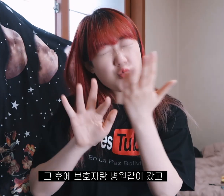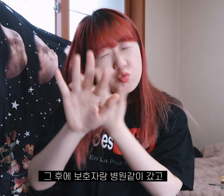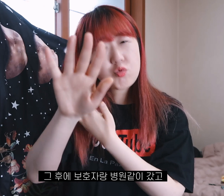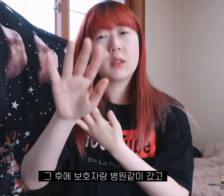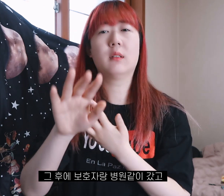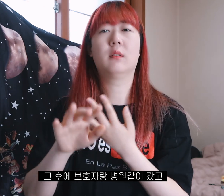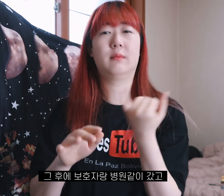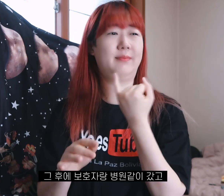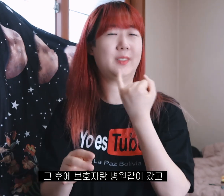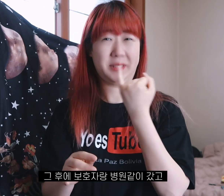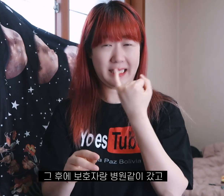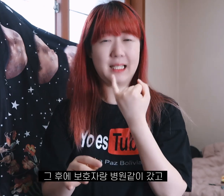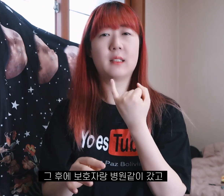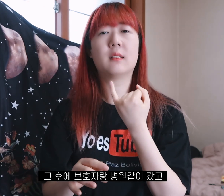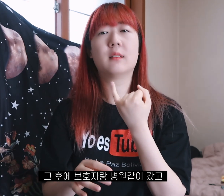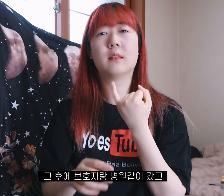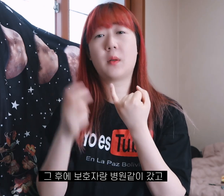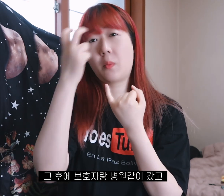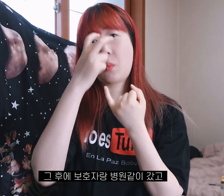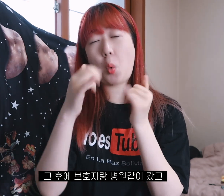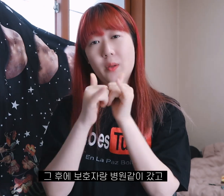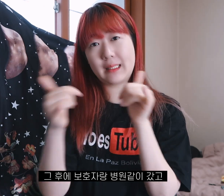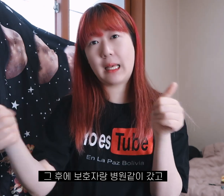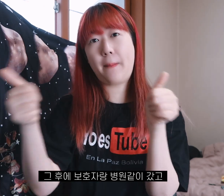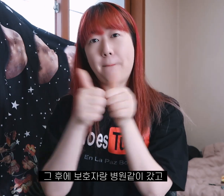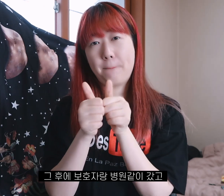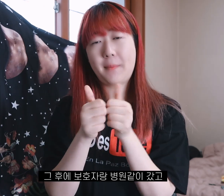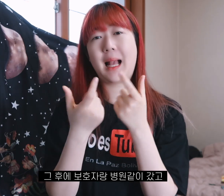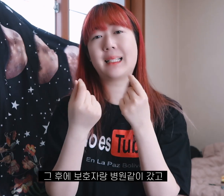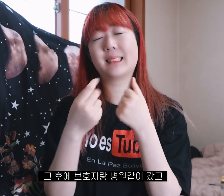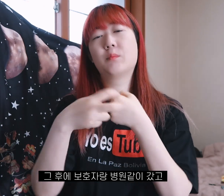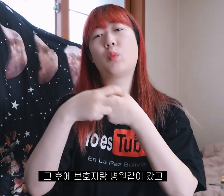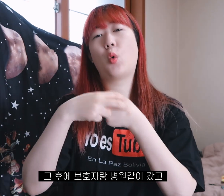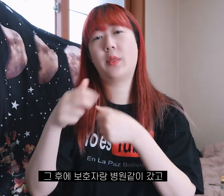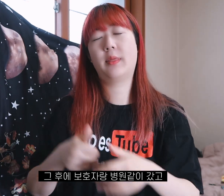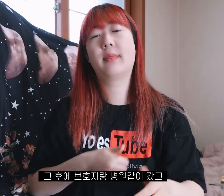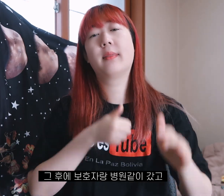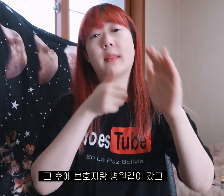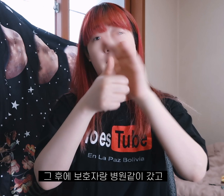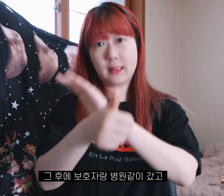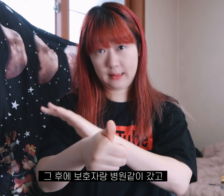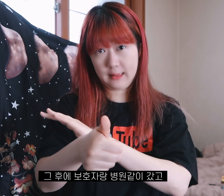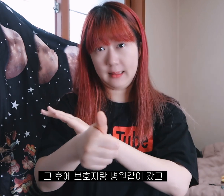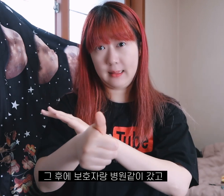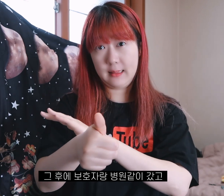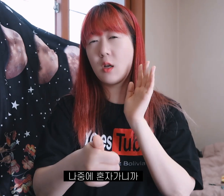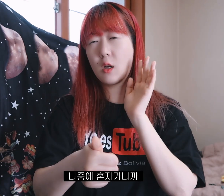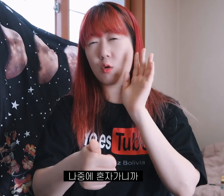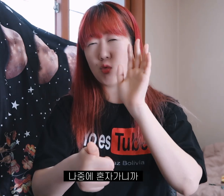After that, she went to the hospital with my guardian,